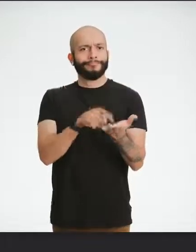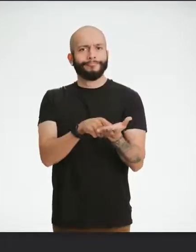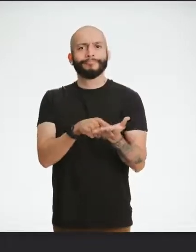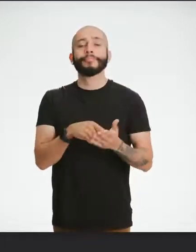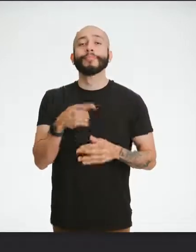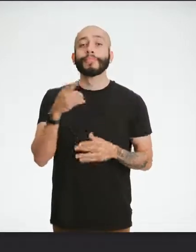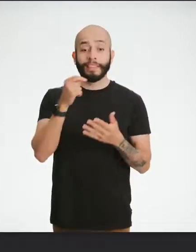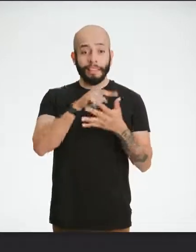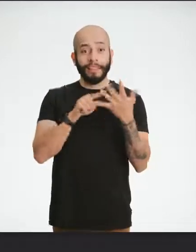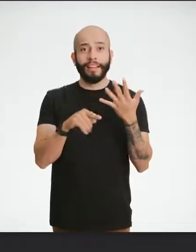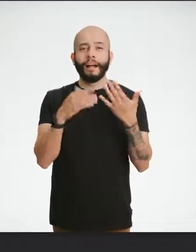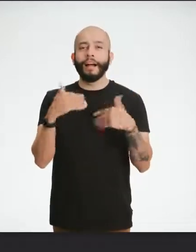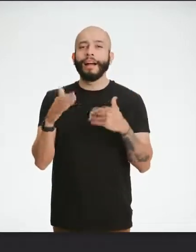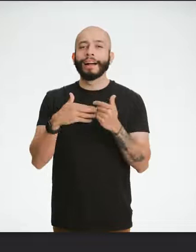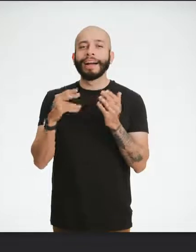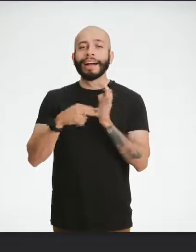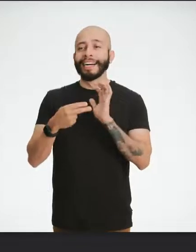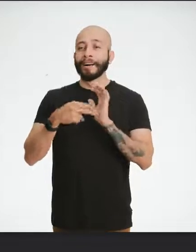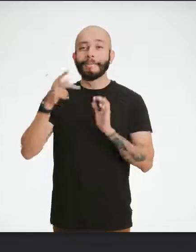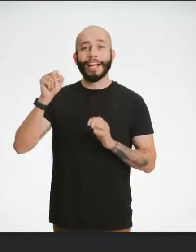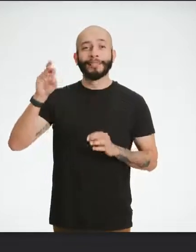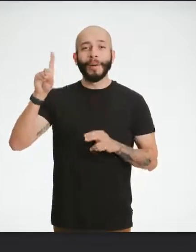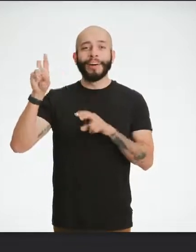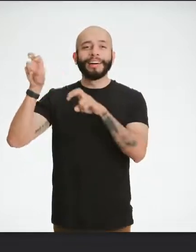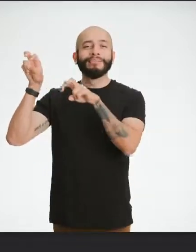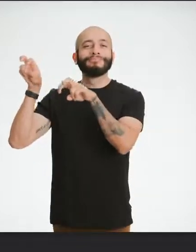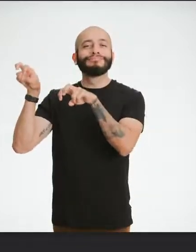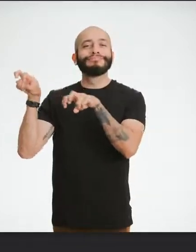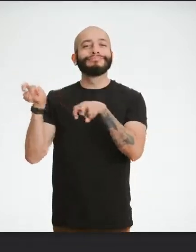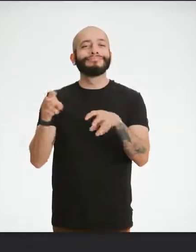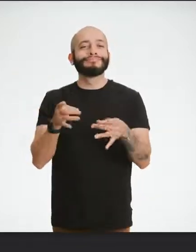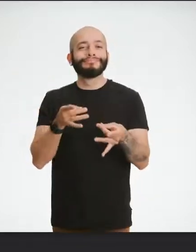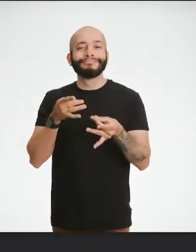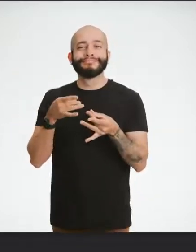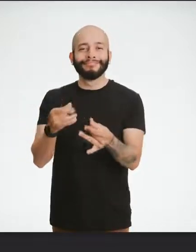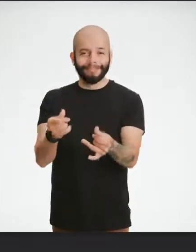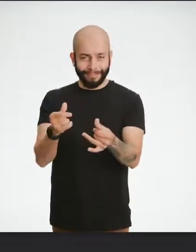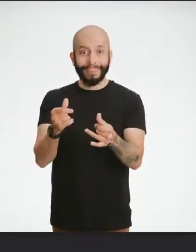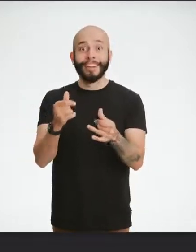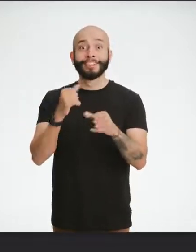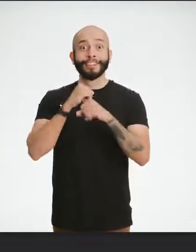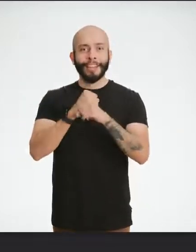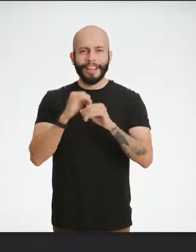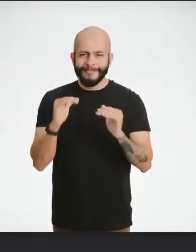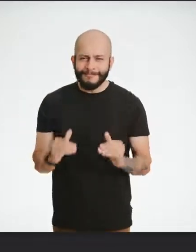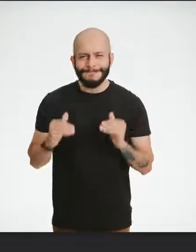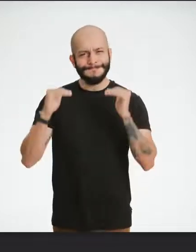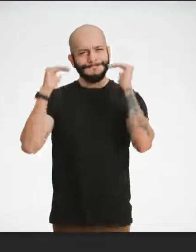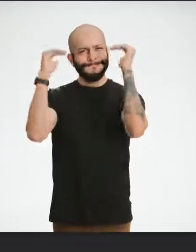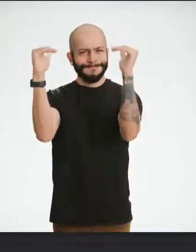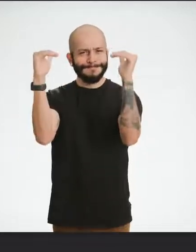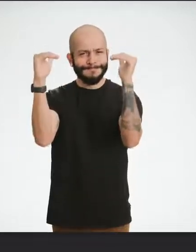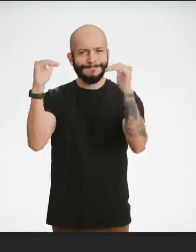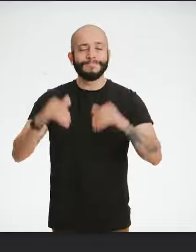These elements create a seamless transition away from passwords, while delivering a profound increase in security.